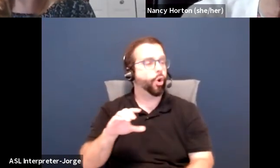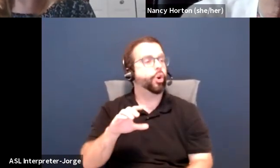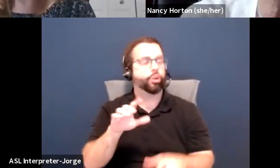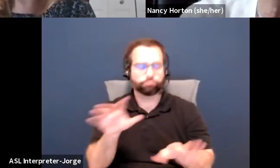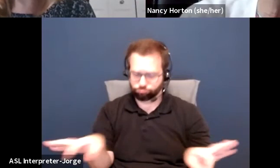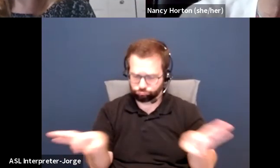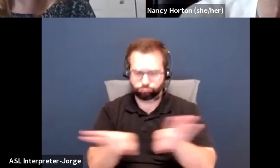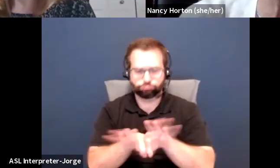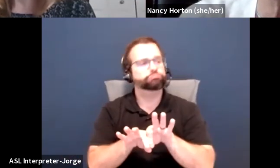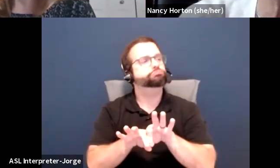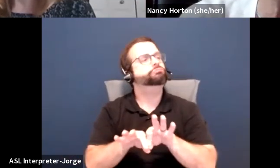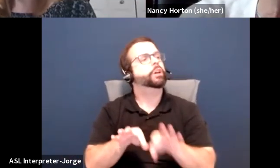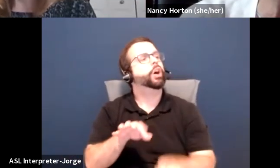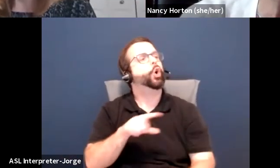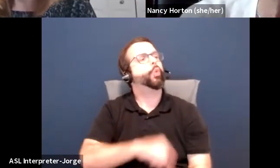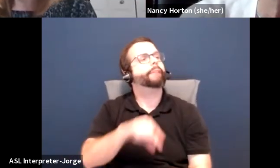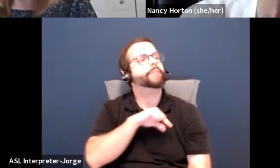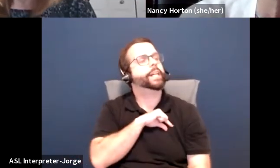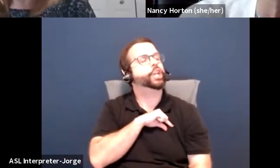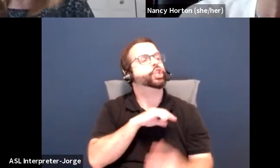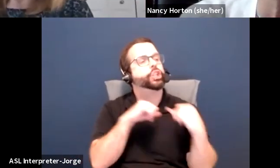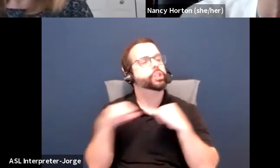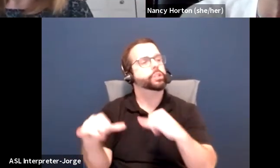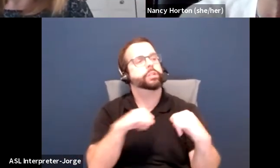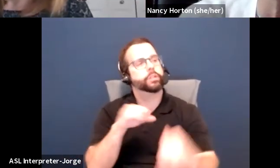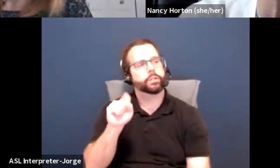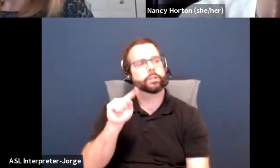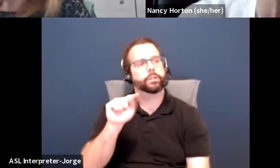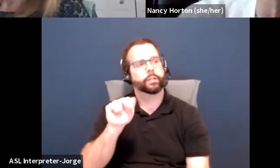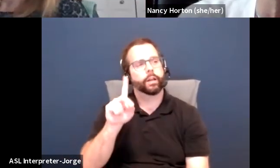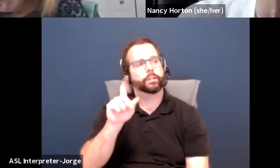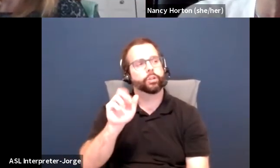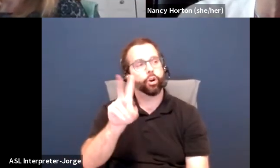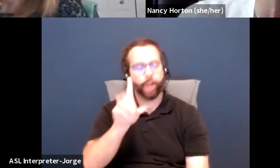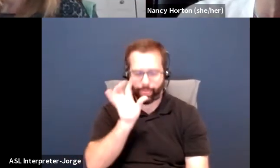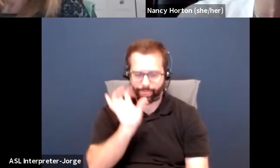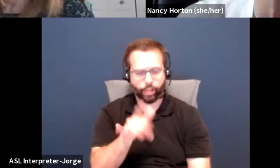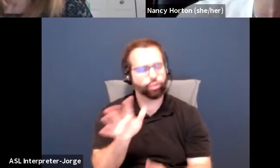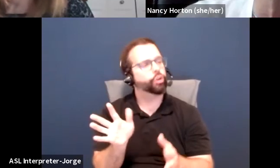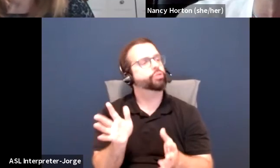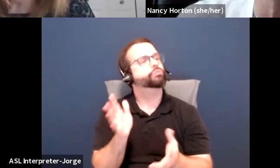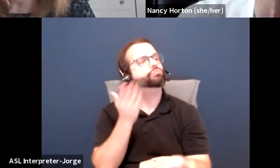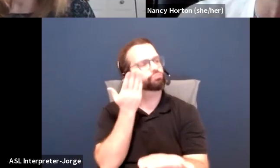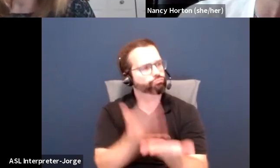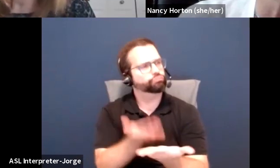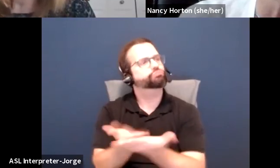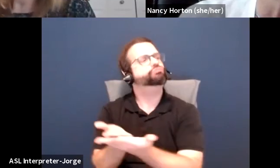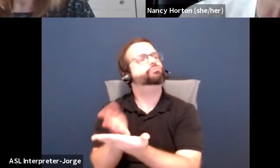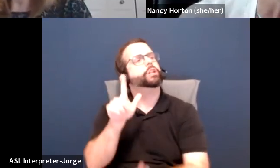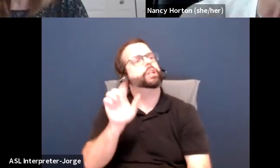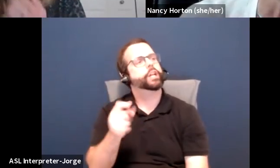process, but can be even the EEOC has said this is generally -- it's a qualification standard. It's a